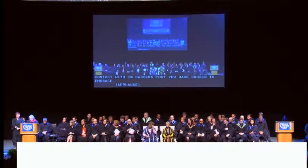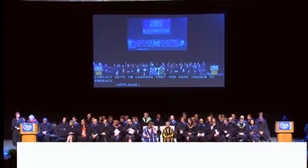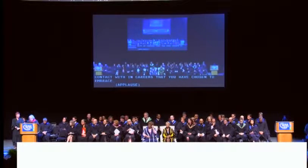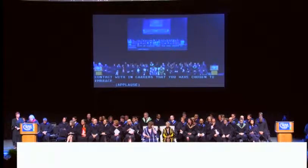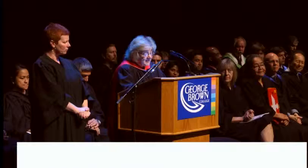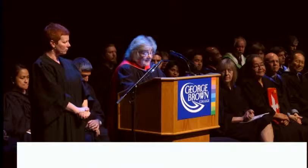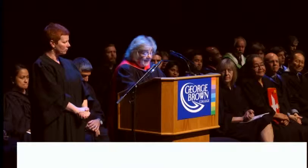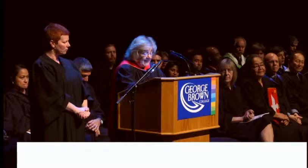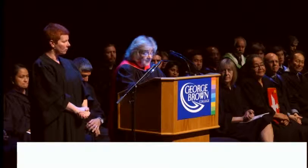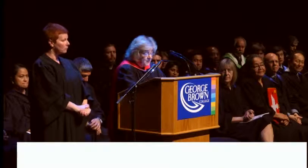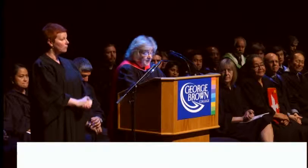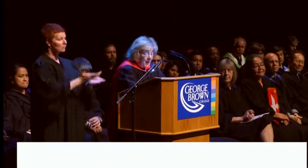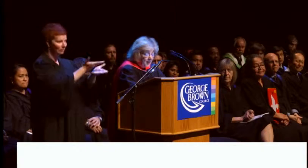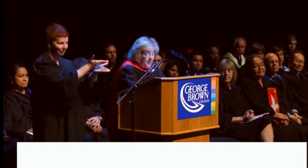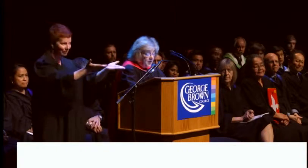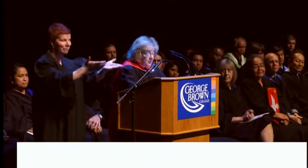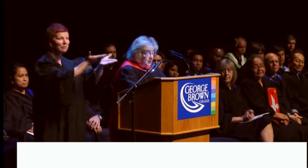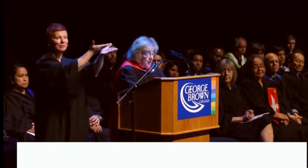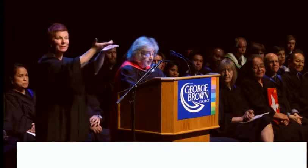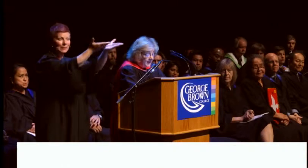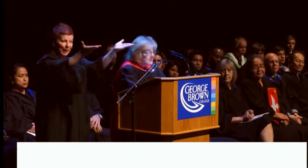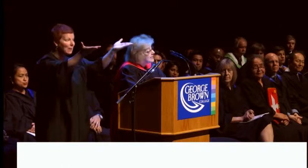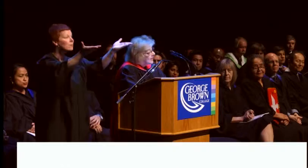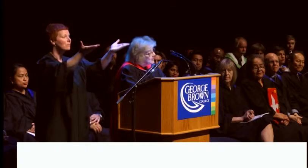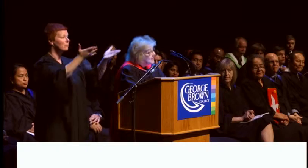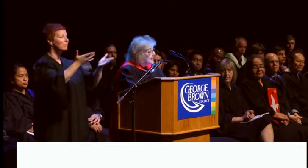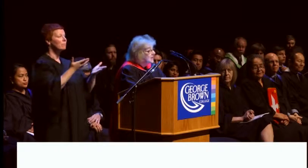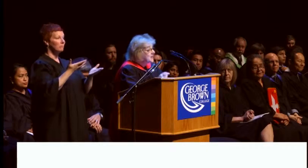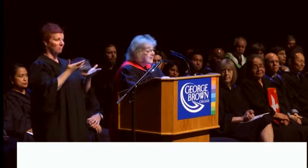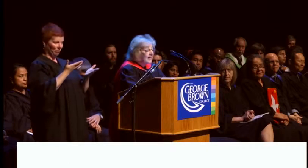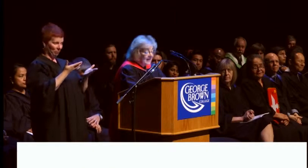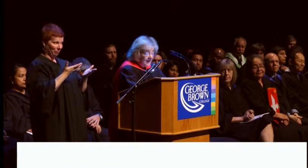GRADUATES AND GUESTS, WE HOPE THAT YOU WILL JOIN US DOWNSTAIRS HERE